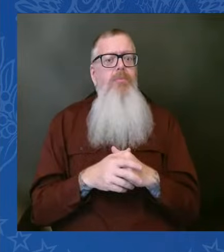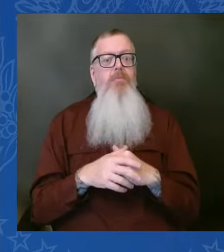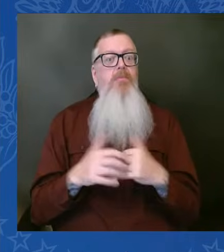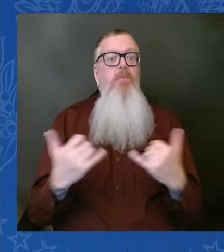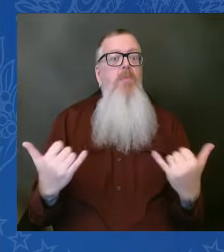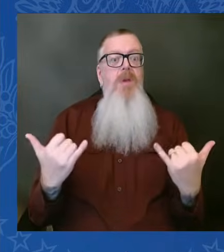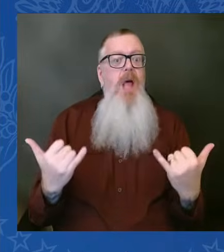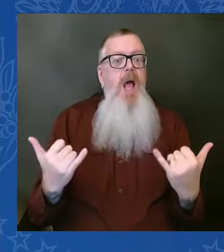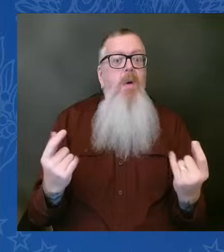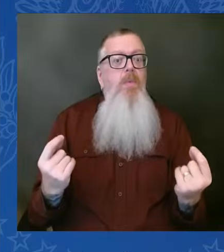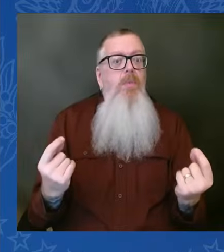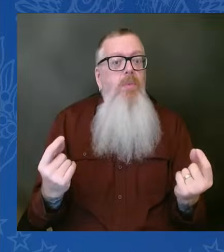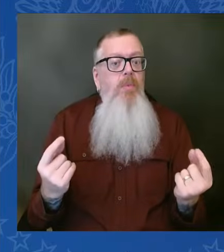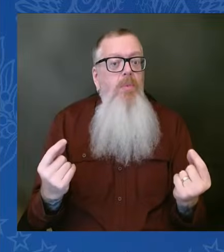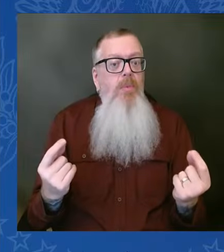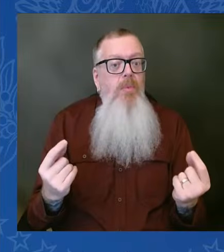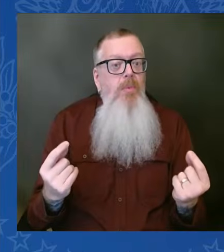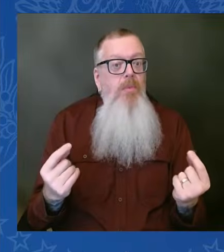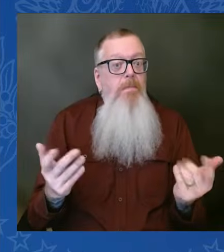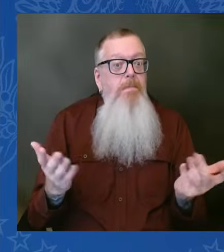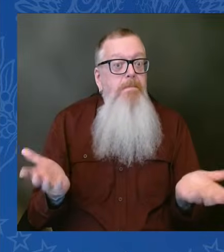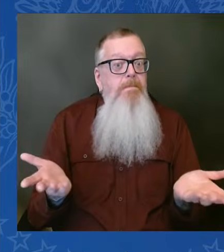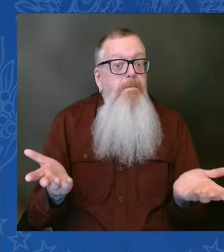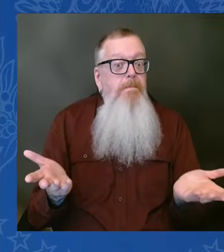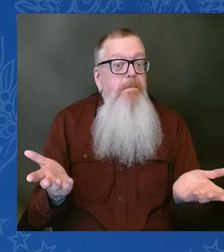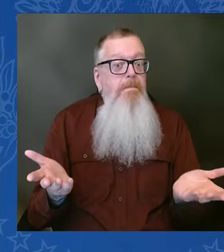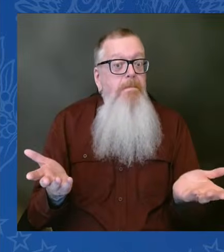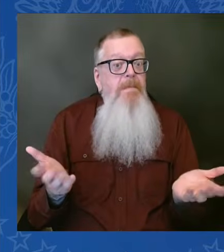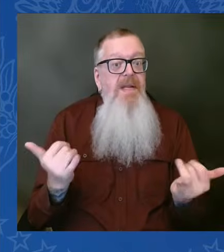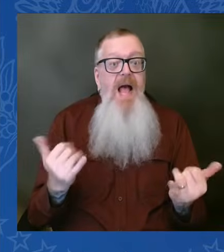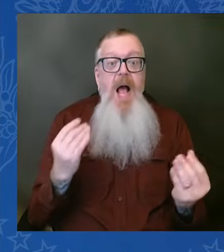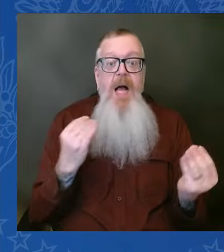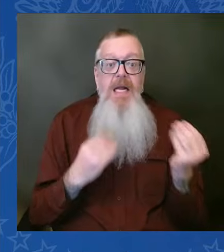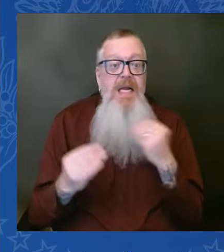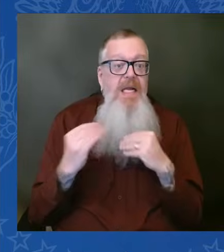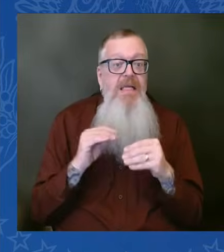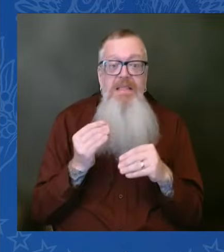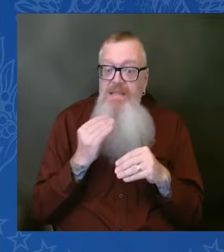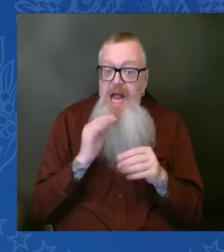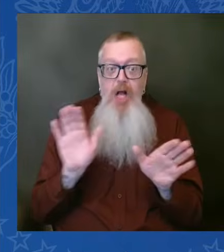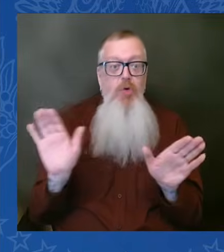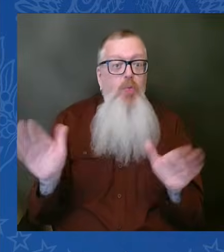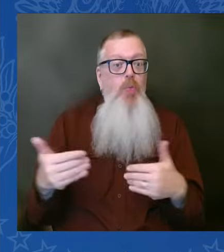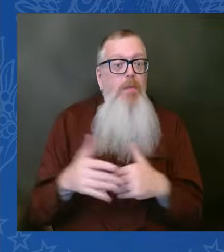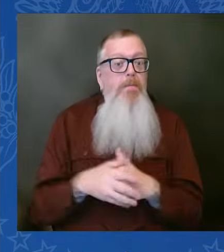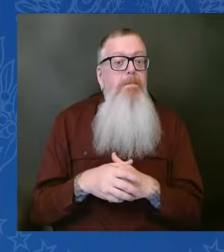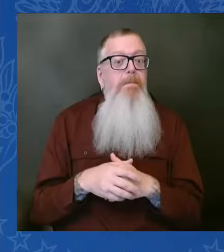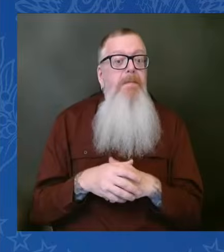You’ve been to the senator’s dining room where they take you into the ro- -- the room where you can eat with other senators and other people.